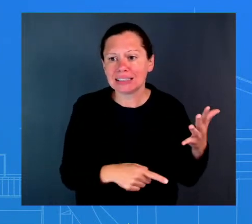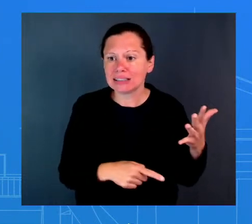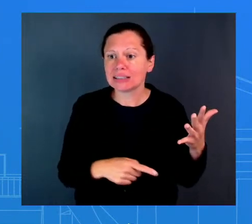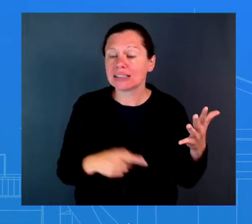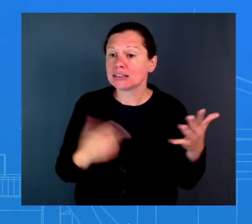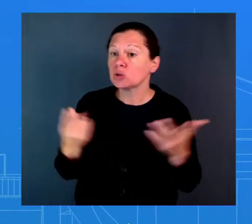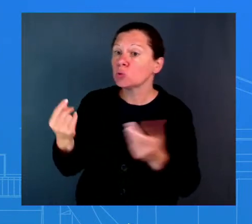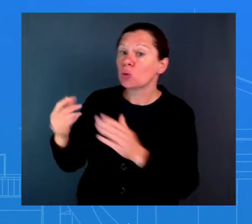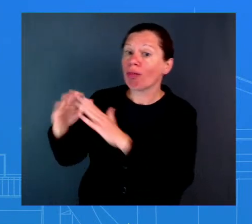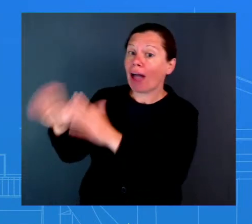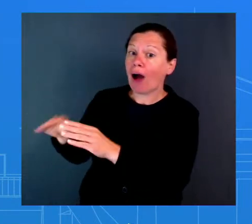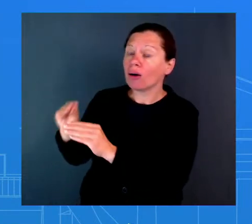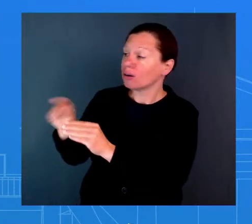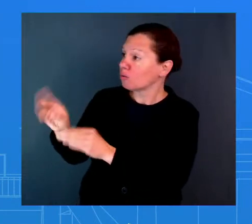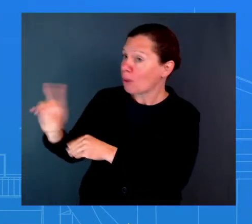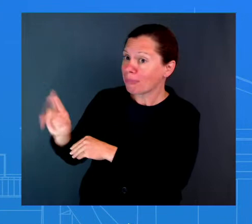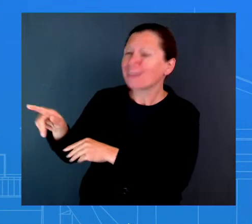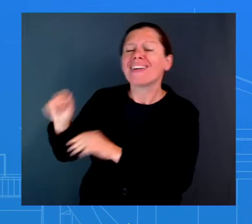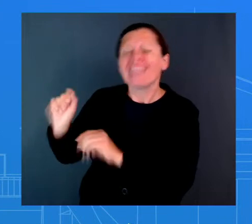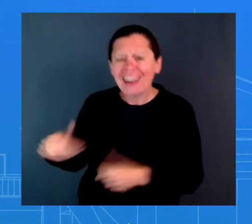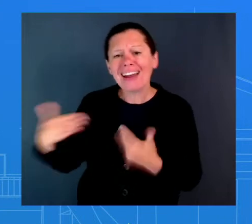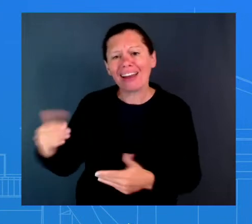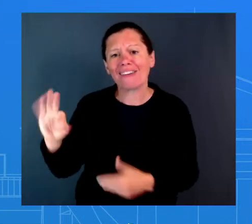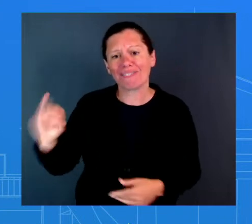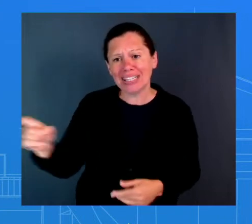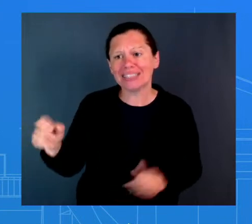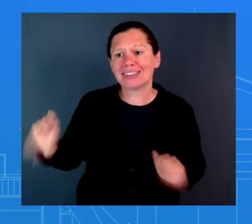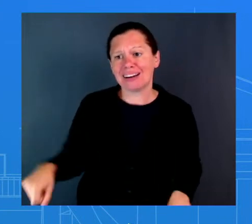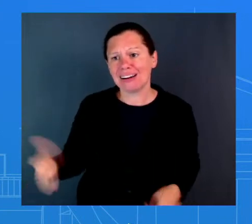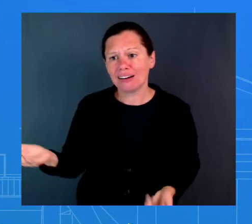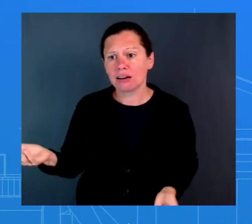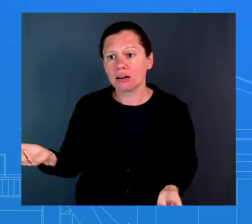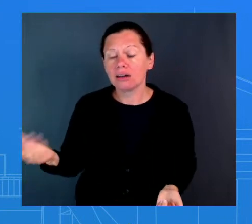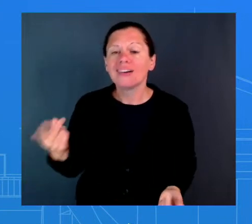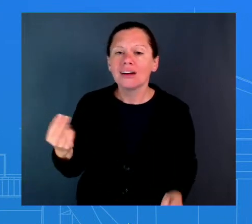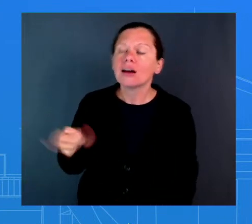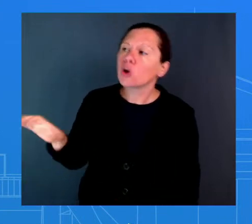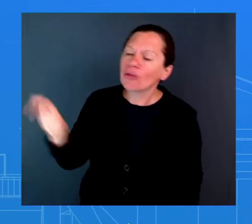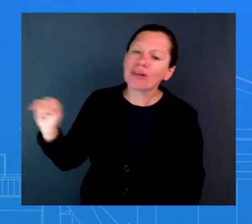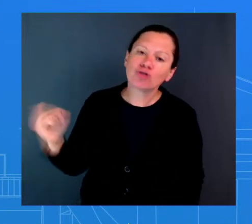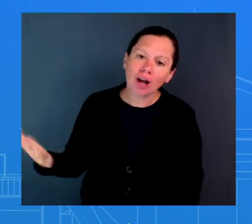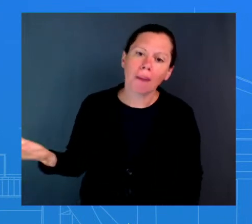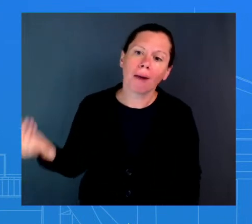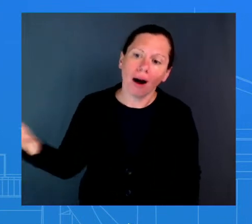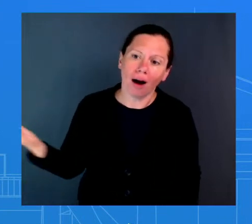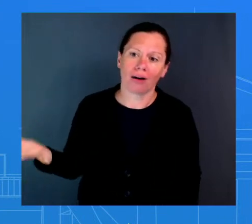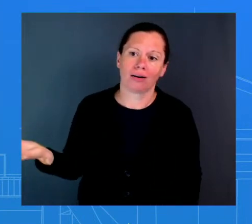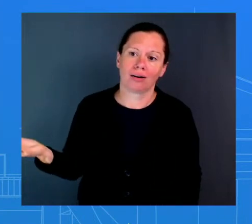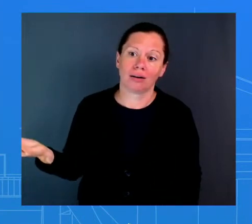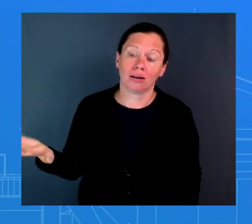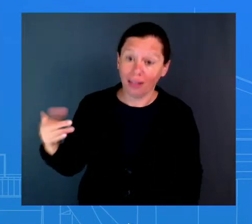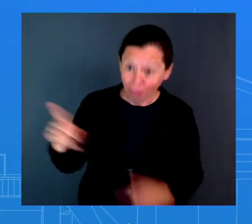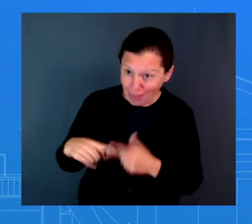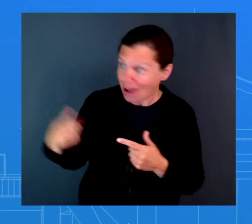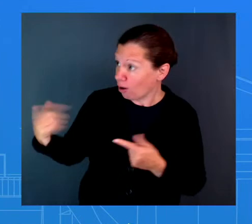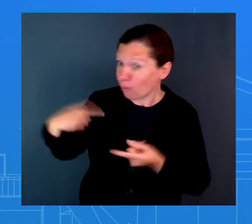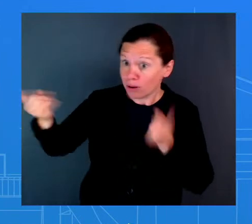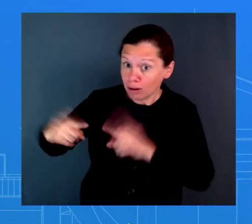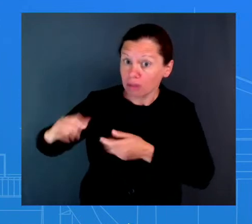All they have to do is do their jobs. And let's not forget, we had a deal. We had a bipartisan deal the President led on back in May.